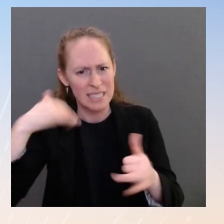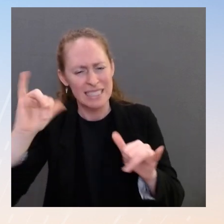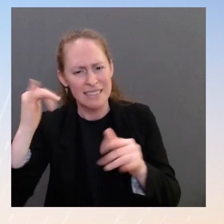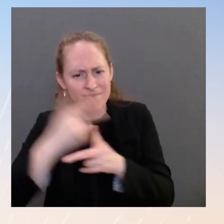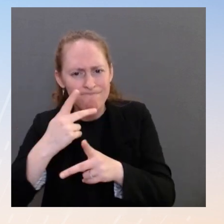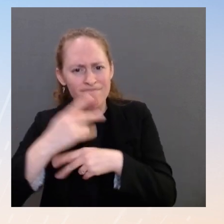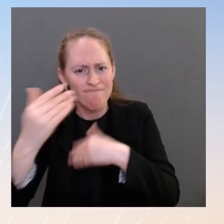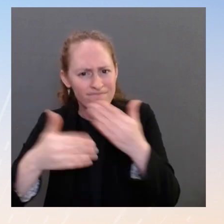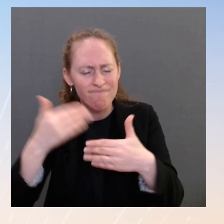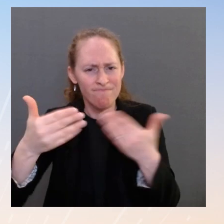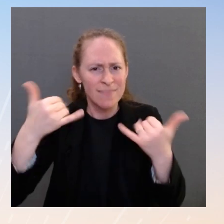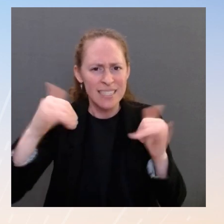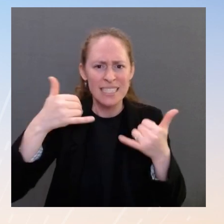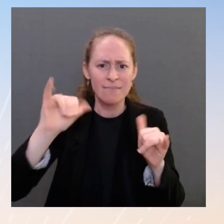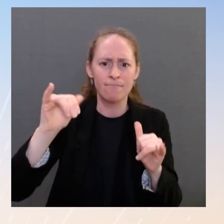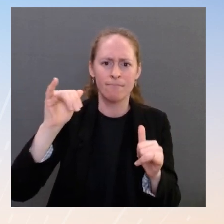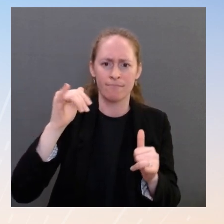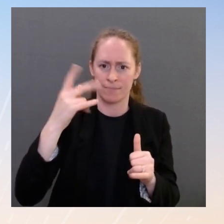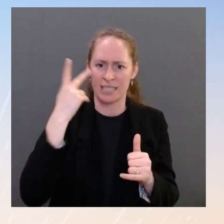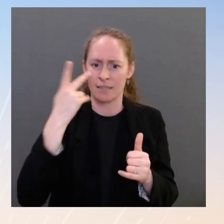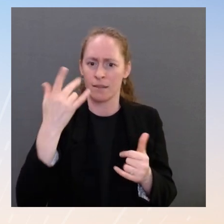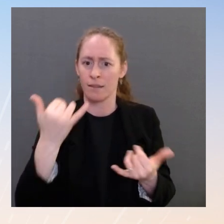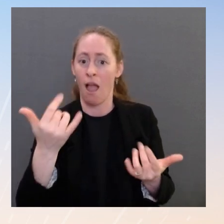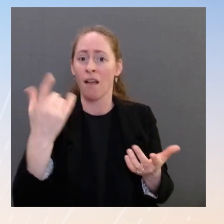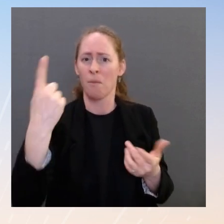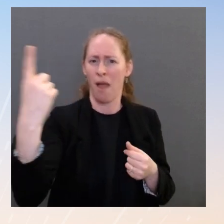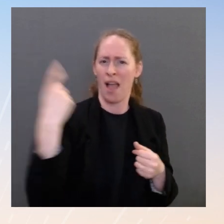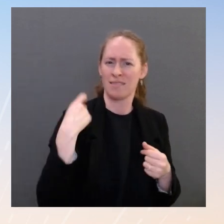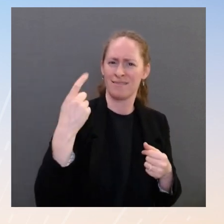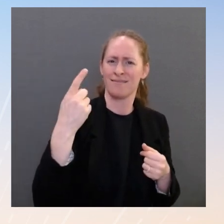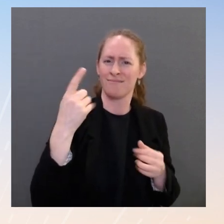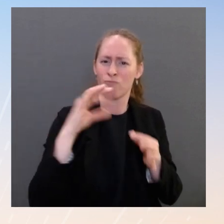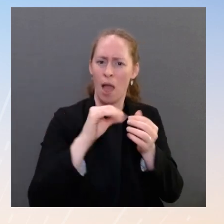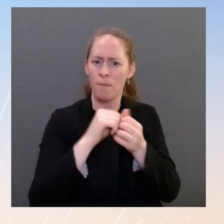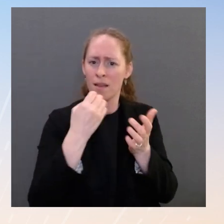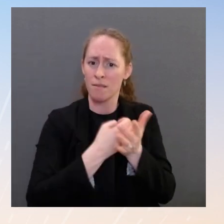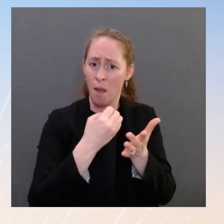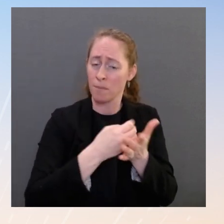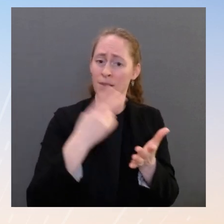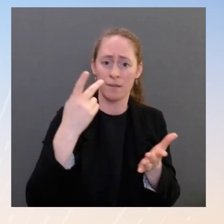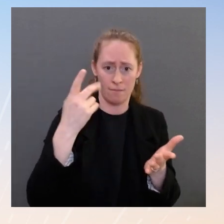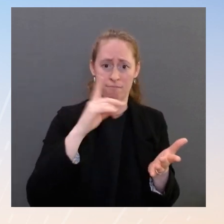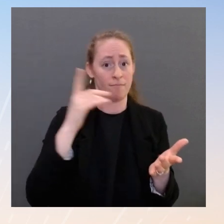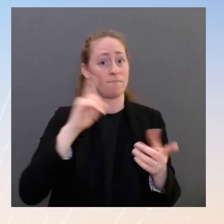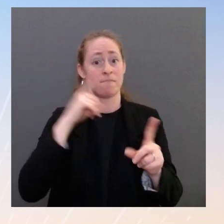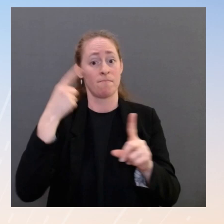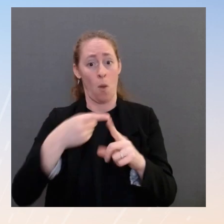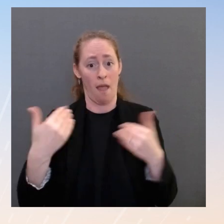And we know that increasing supply and ensuring supply meets the demand on the marketplace as part of that effort.